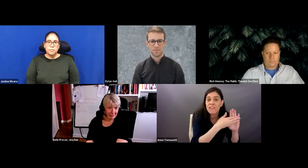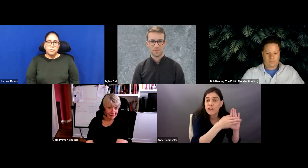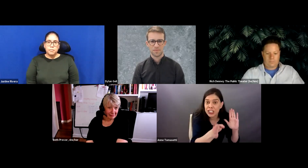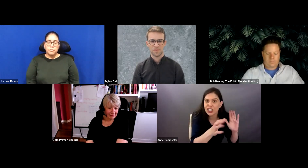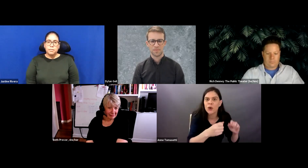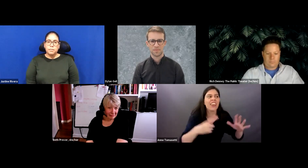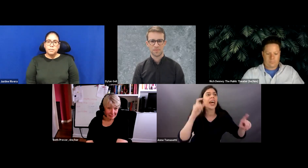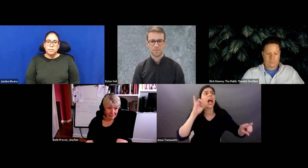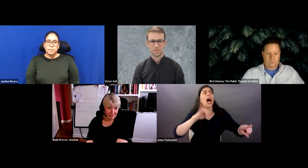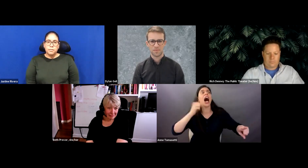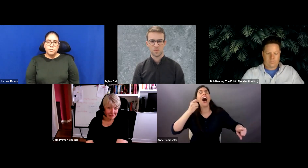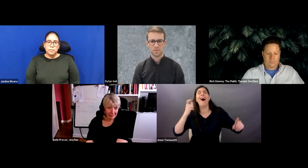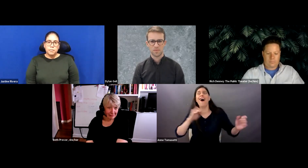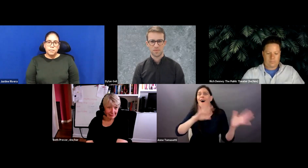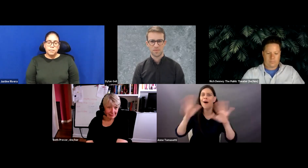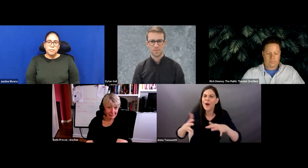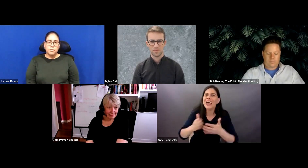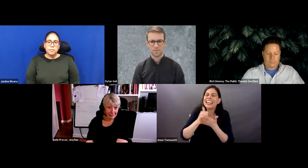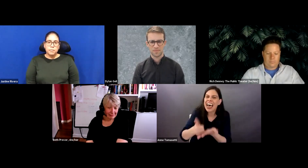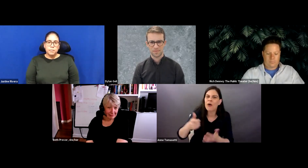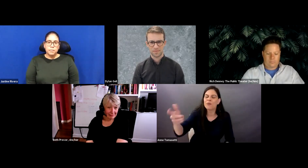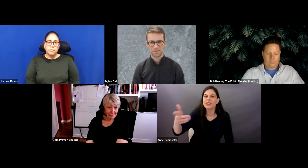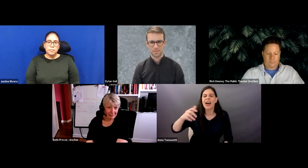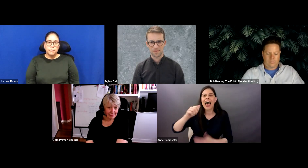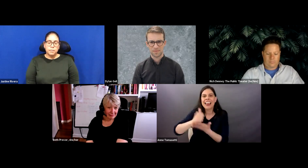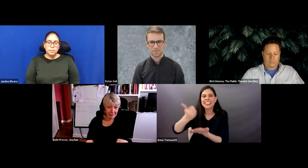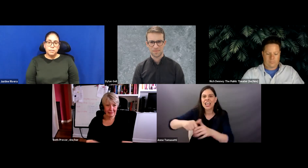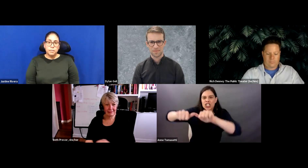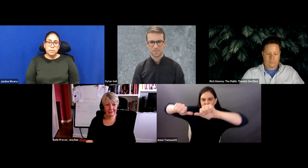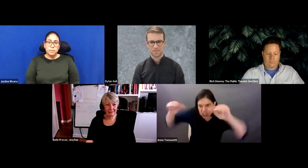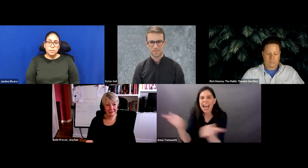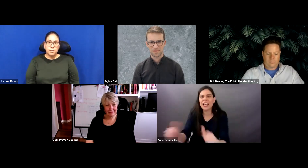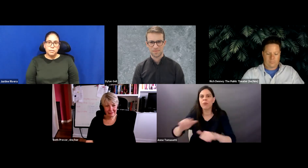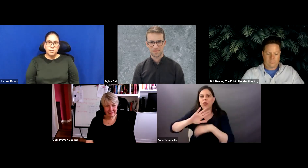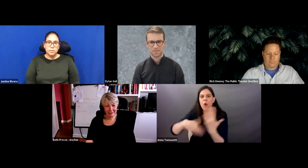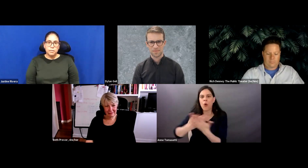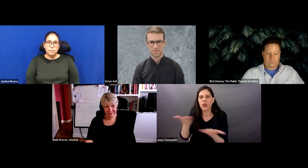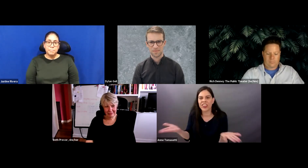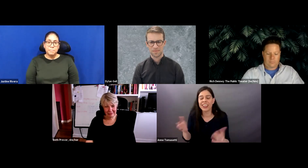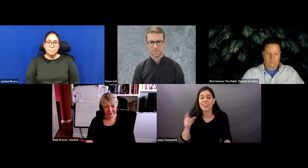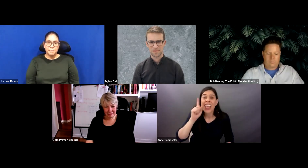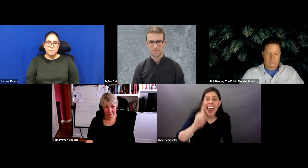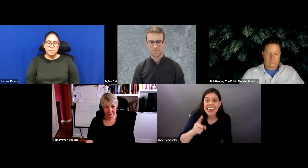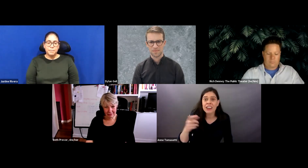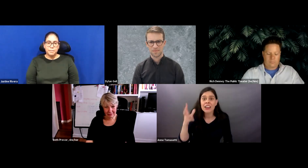when she was writing certain words, and then when she explained it to us, Alexandria was able to shape the whole